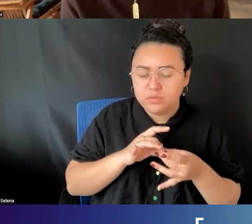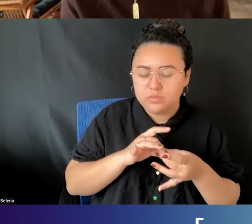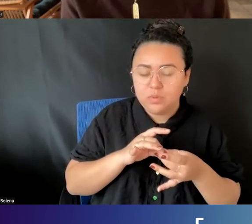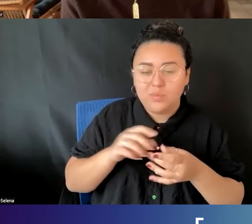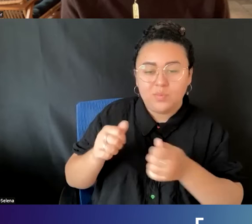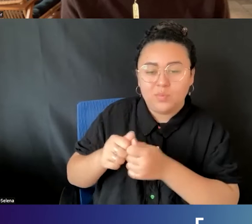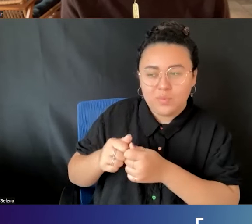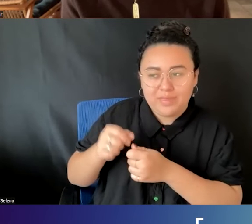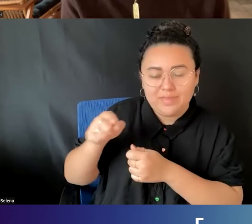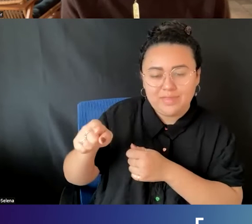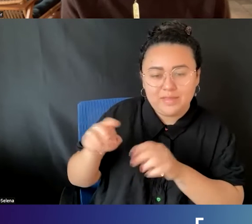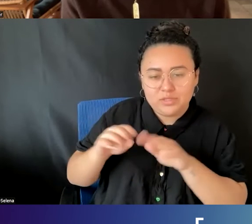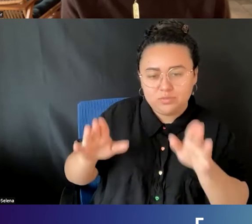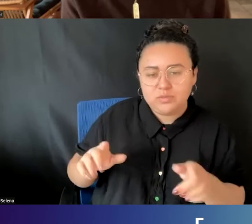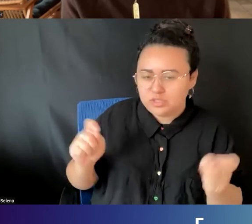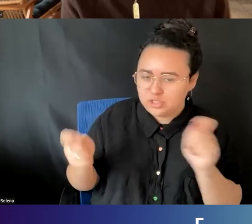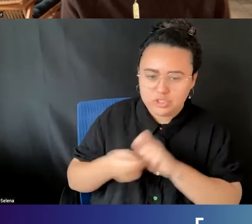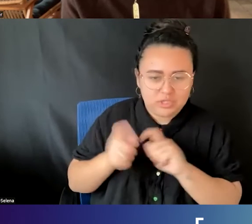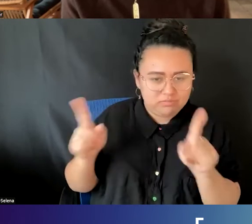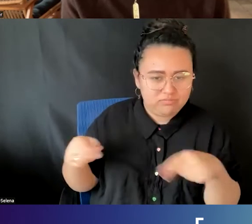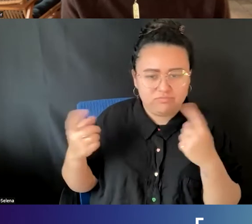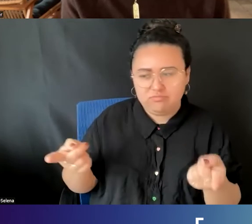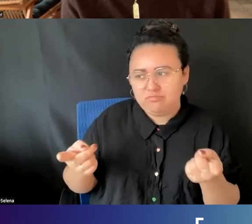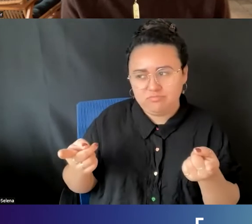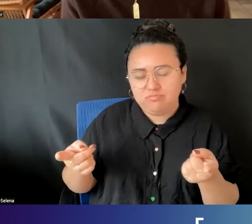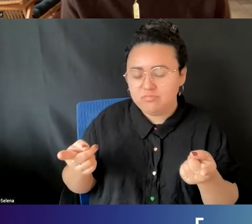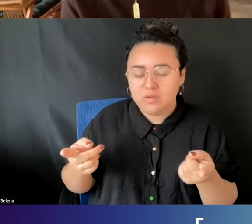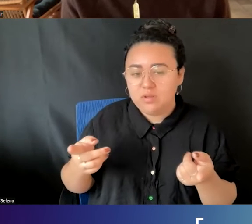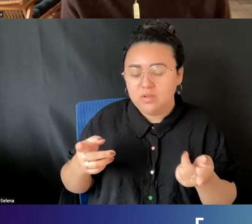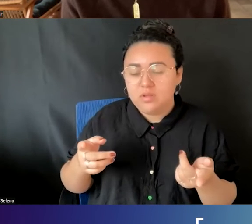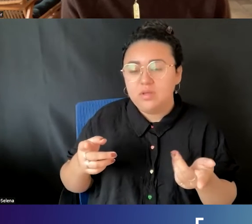has changed dramatically in recent years because distributors have